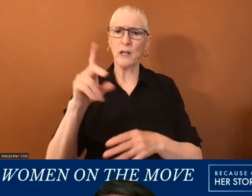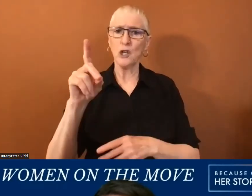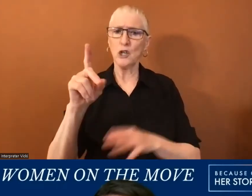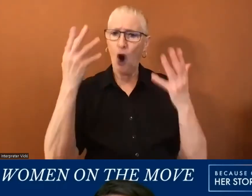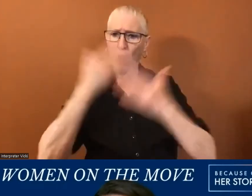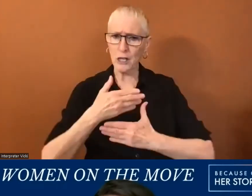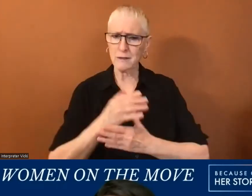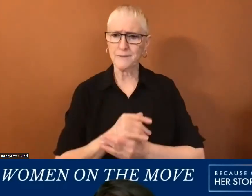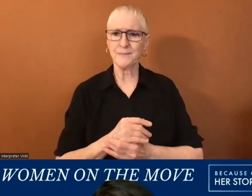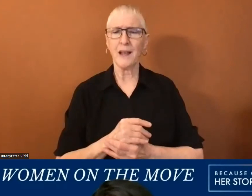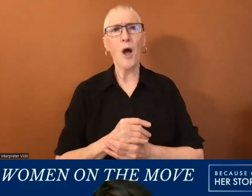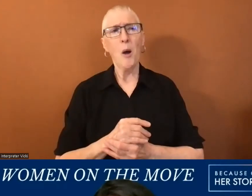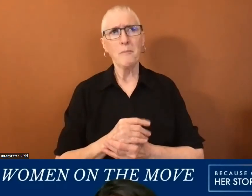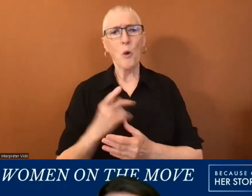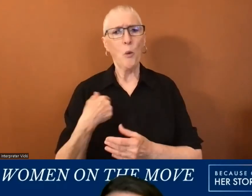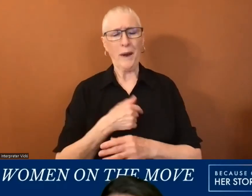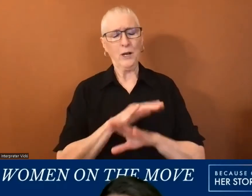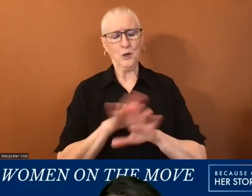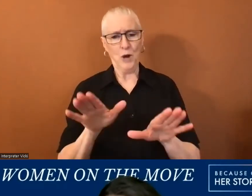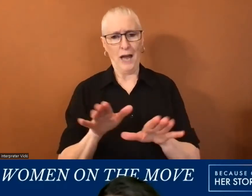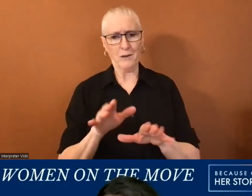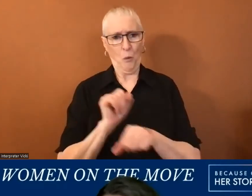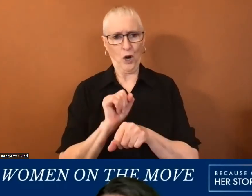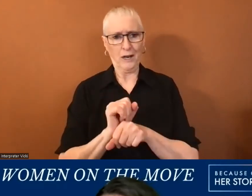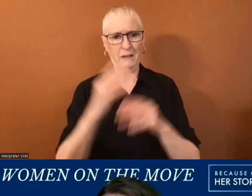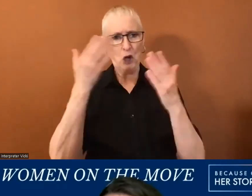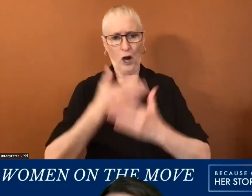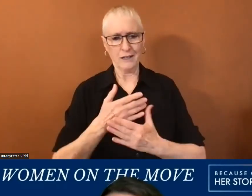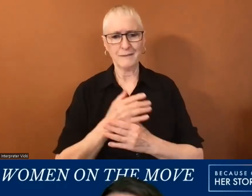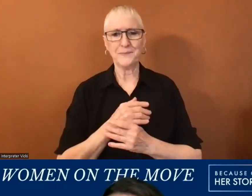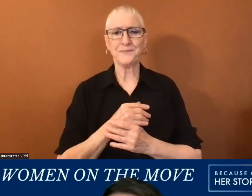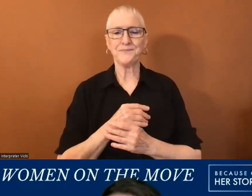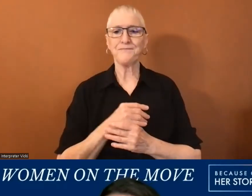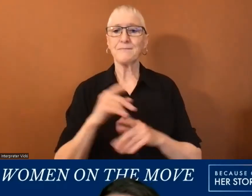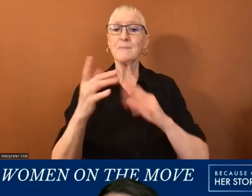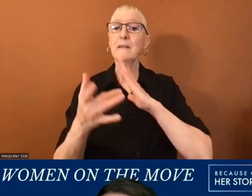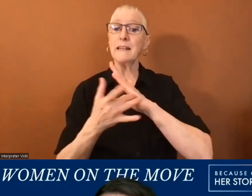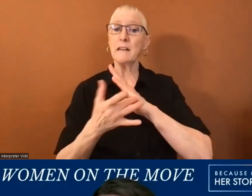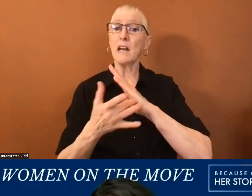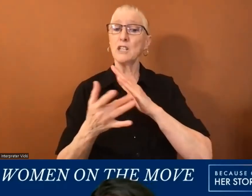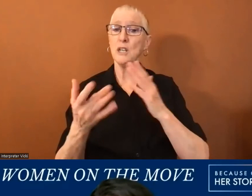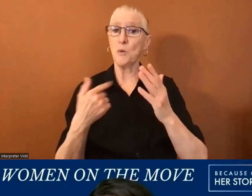Kim: Um we do not work too much in the dark, but the technologies that we use to track fish